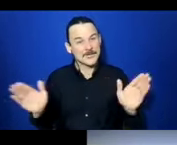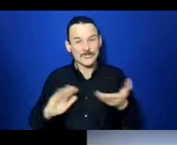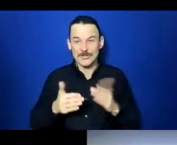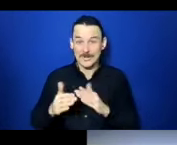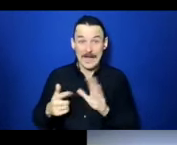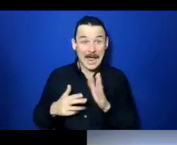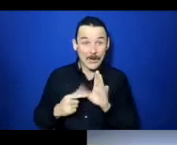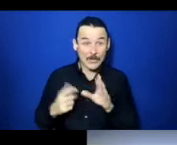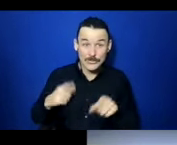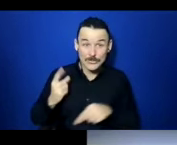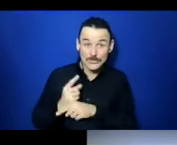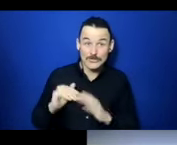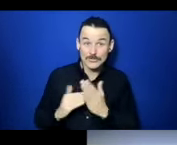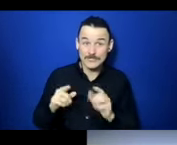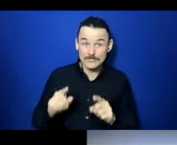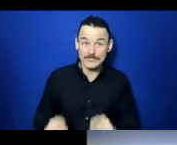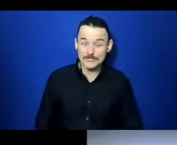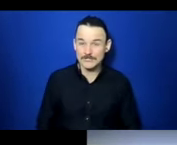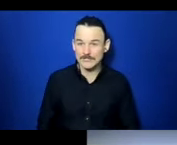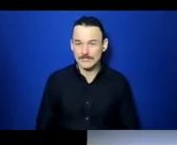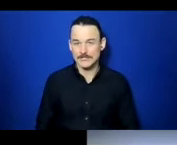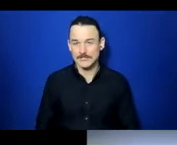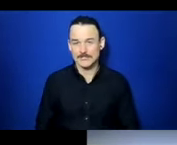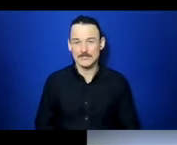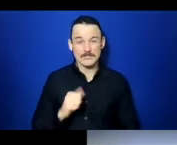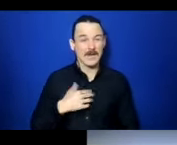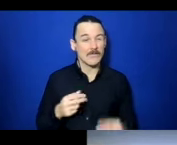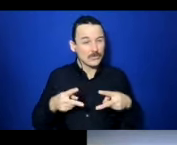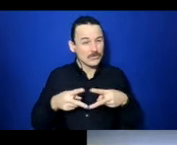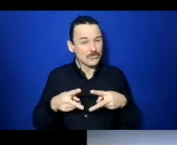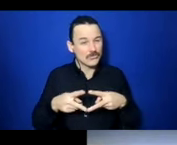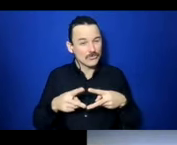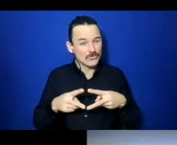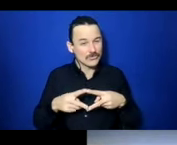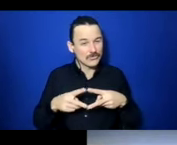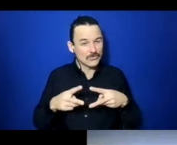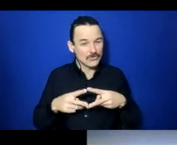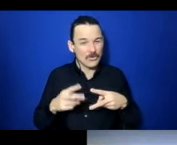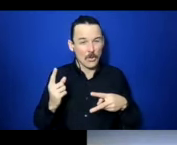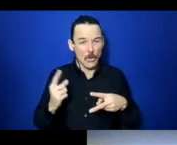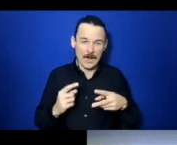[Anna] Yeah I’ve got I’ve got two. One in each direction. So first one from a tech